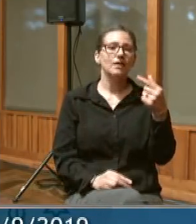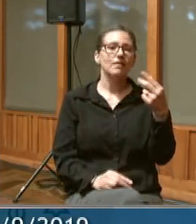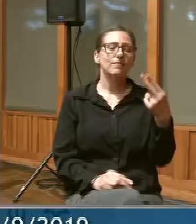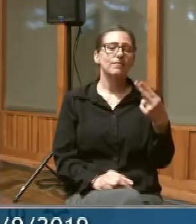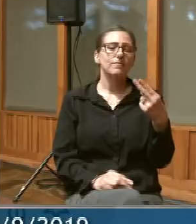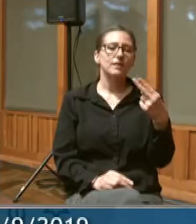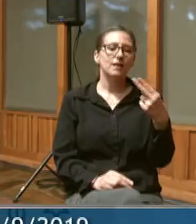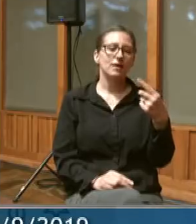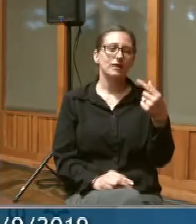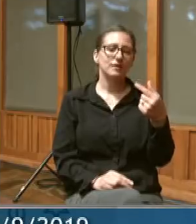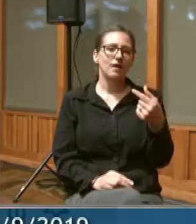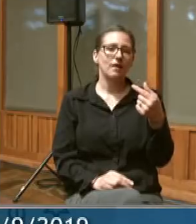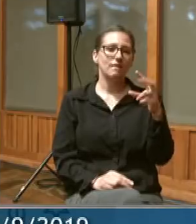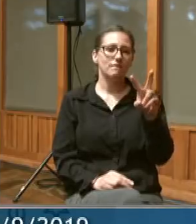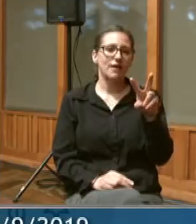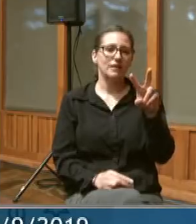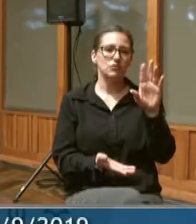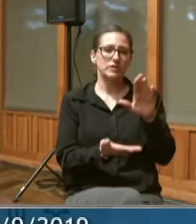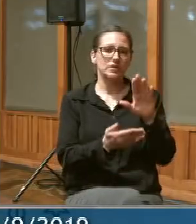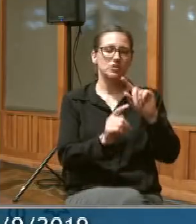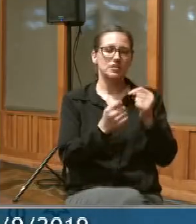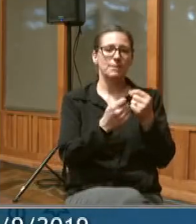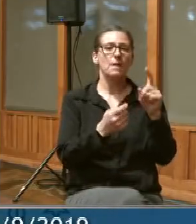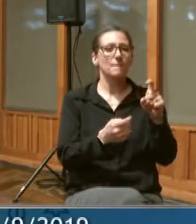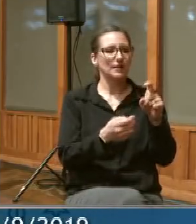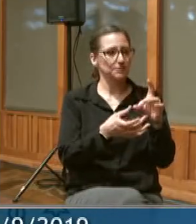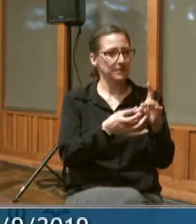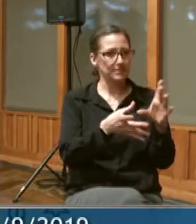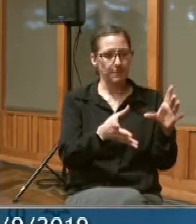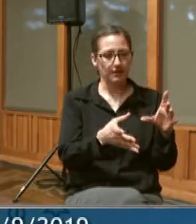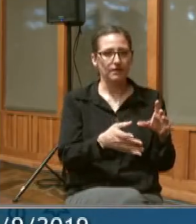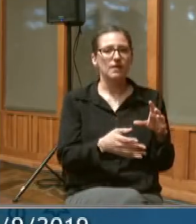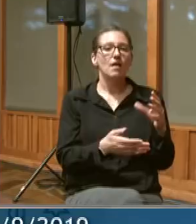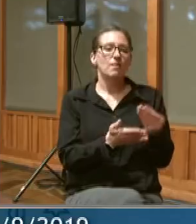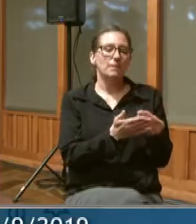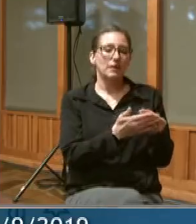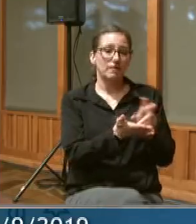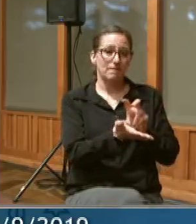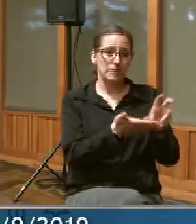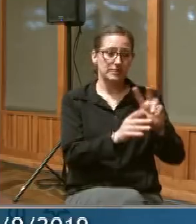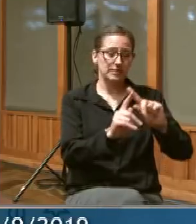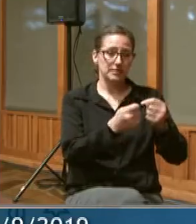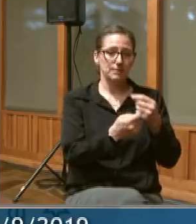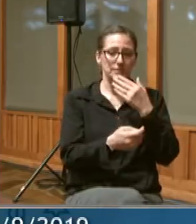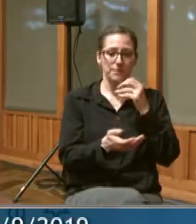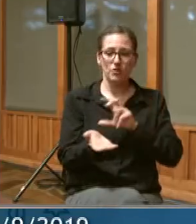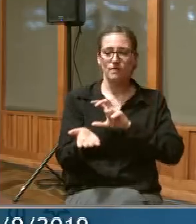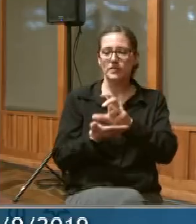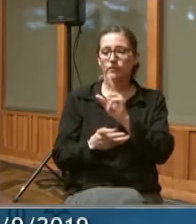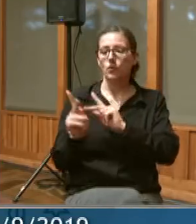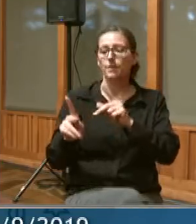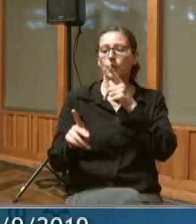POLICING HAS BEEN USED TO PUNISH BLACK, BROWN AND IMMIGRANT BE COMMUNITIES. NOW CALLED THE GUN VIOLENCE